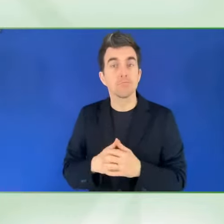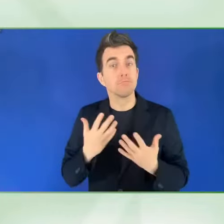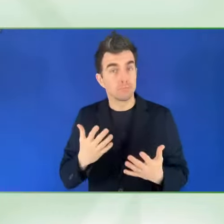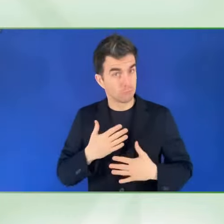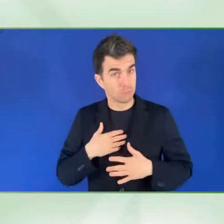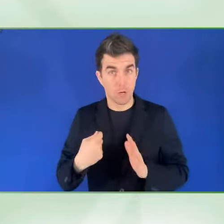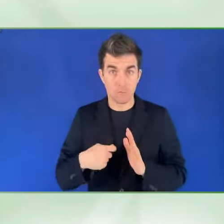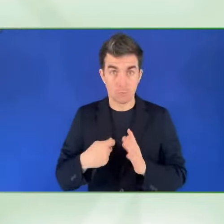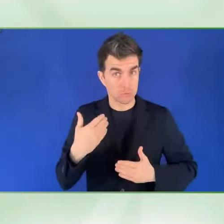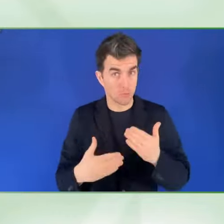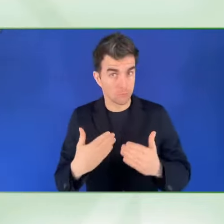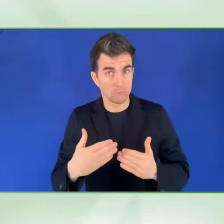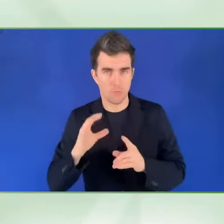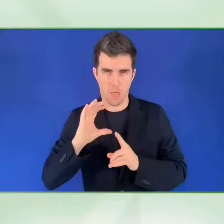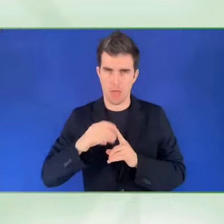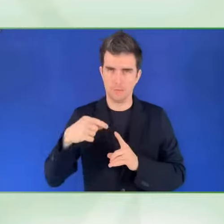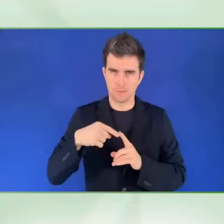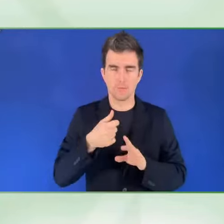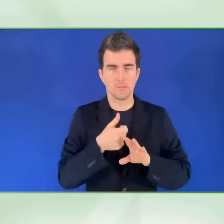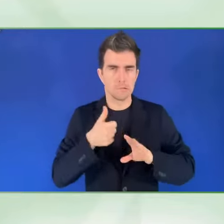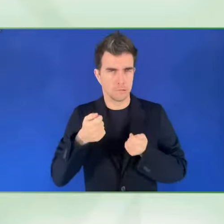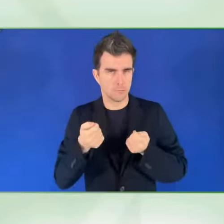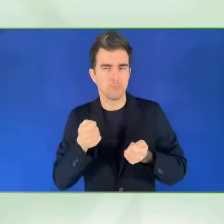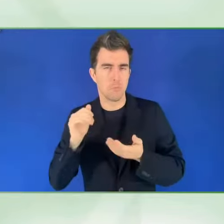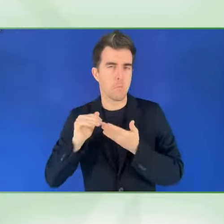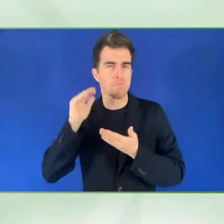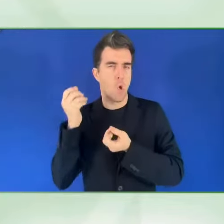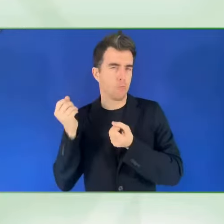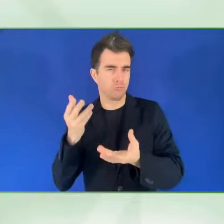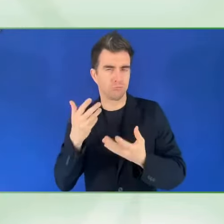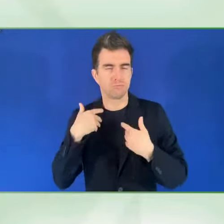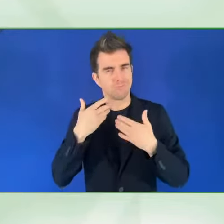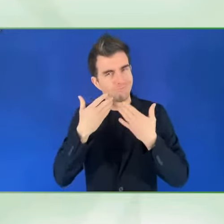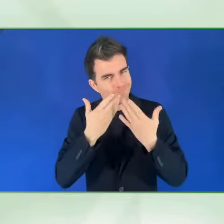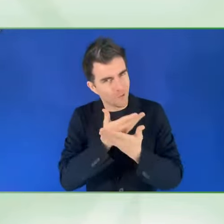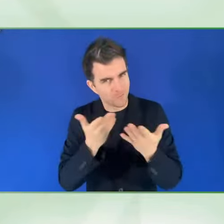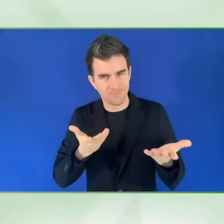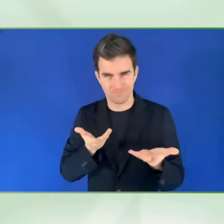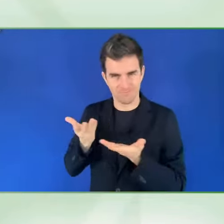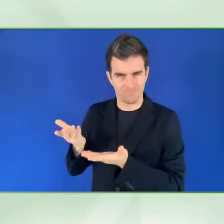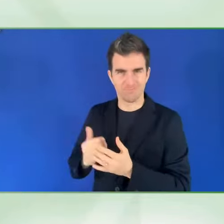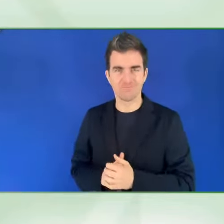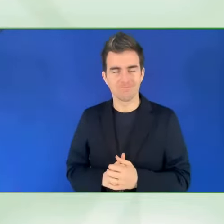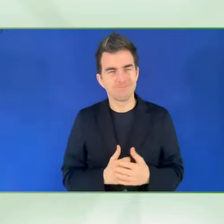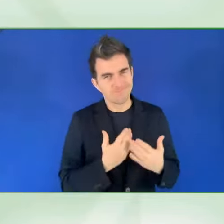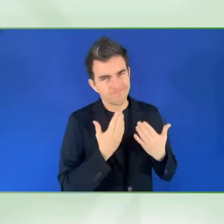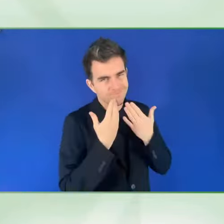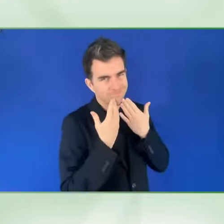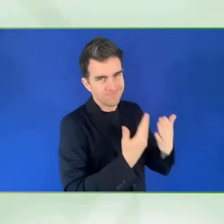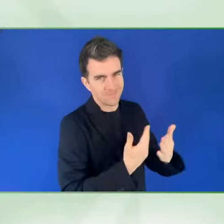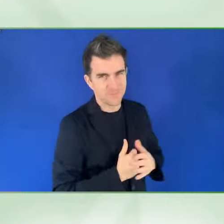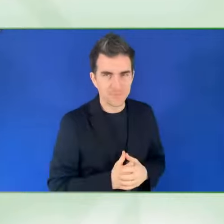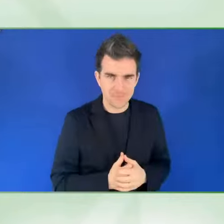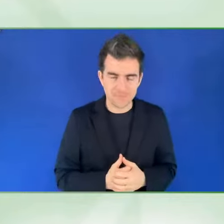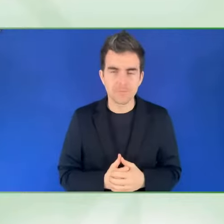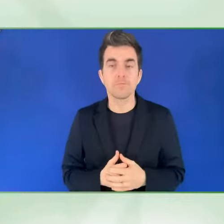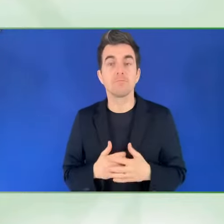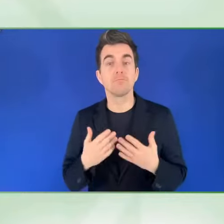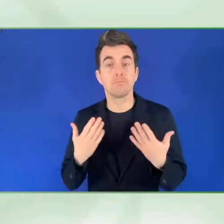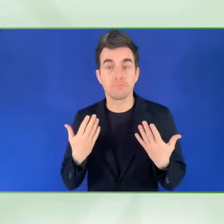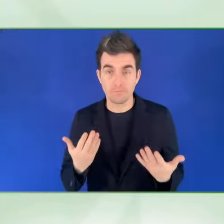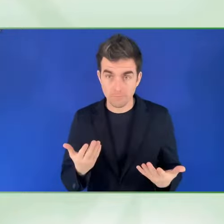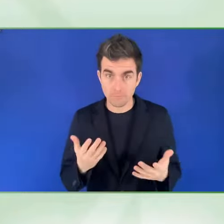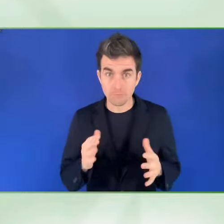We will have a special performance highlighting the message of the symphony, all people are